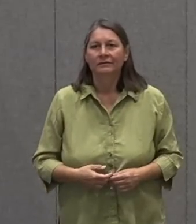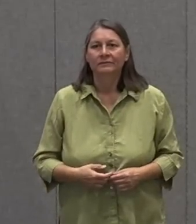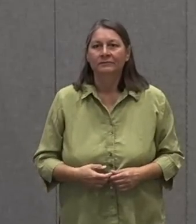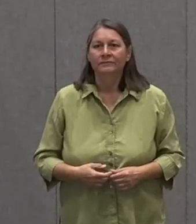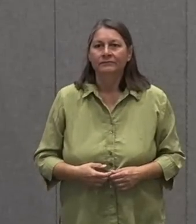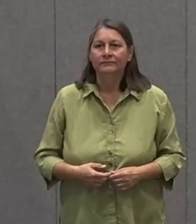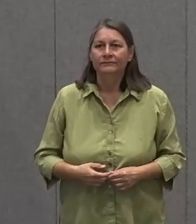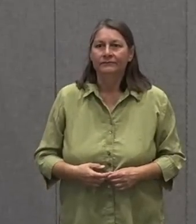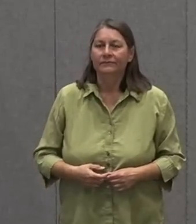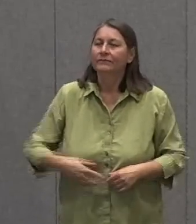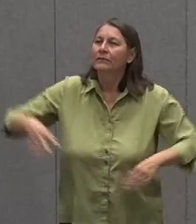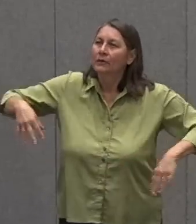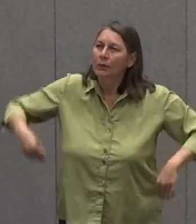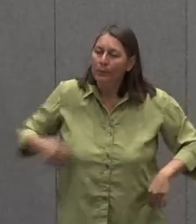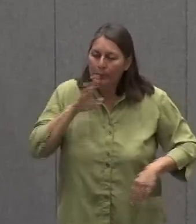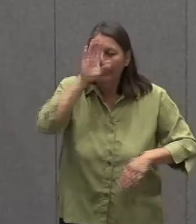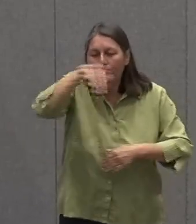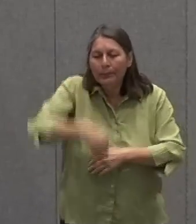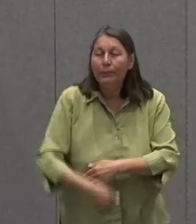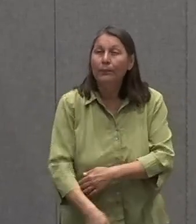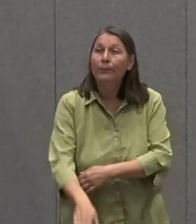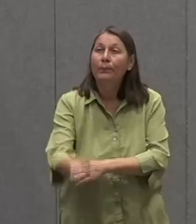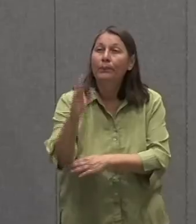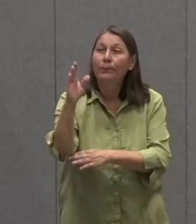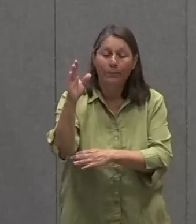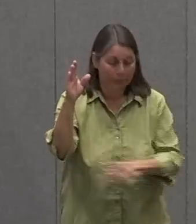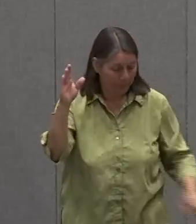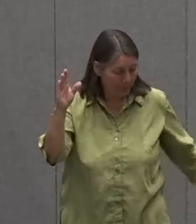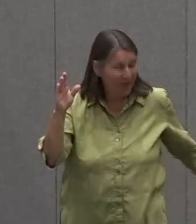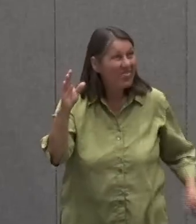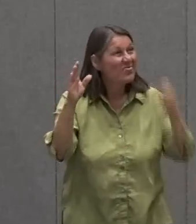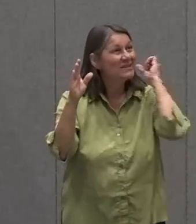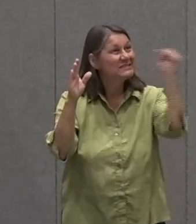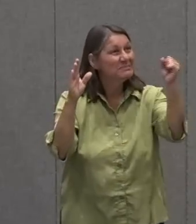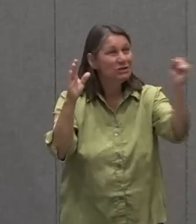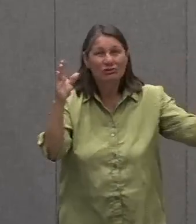With his trunk, the great beast threw King Leopard's spear into the air.